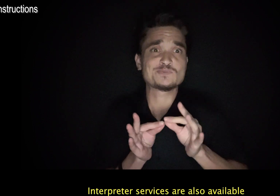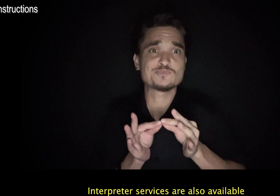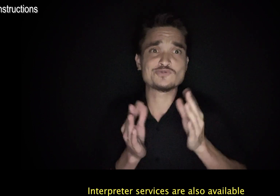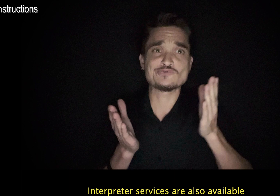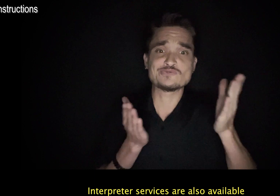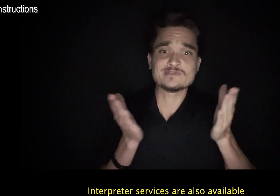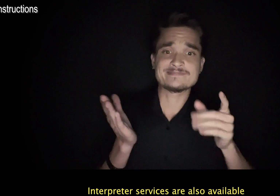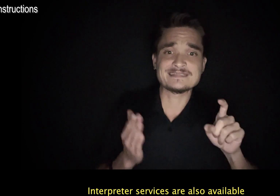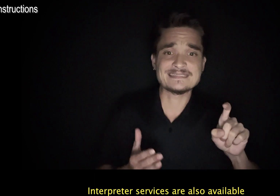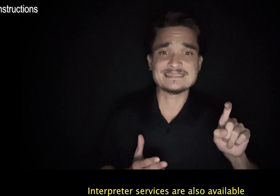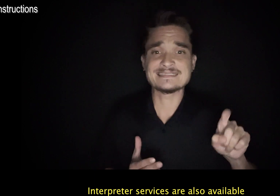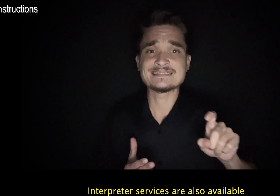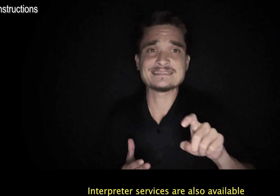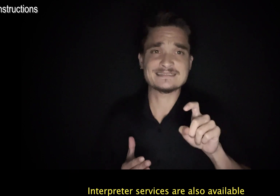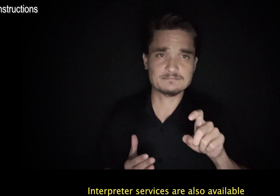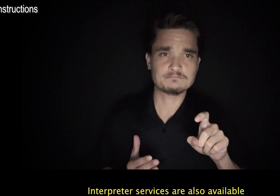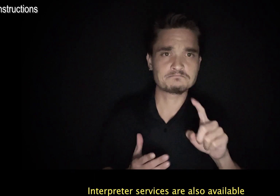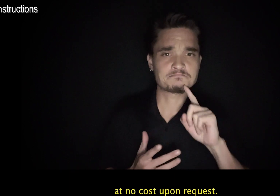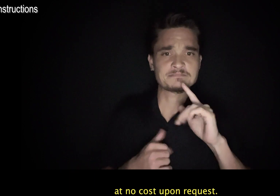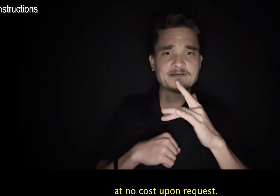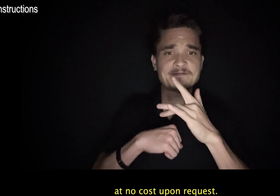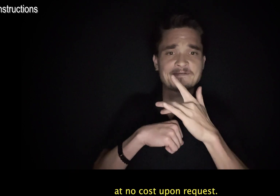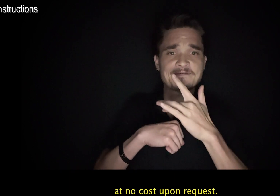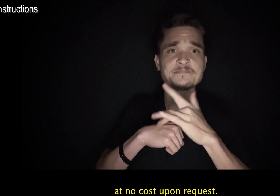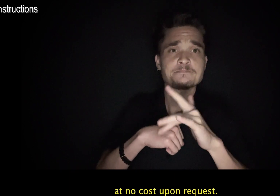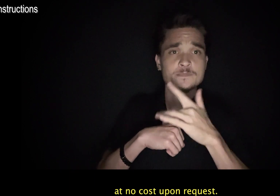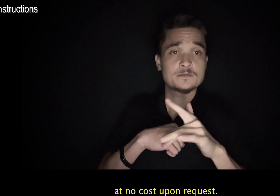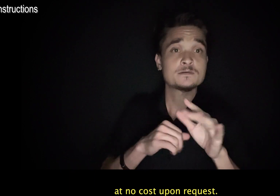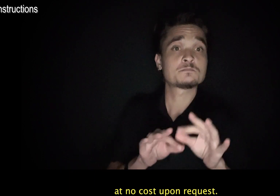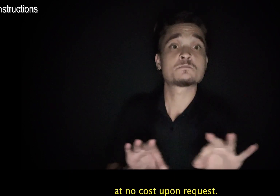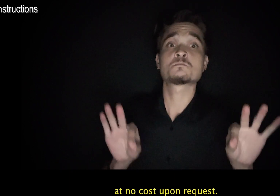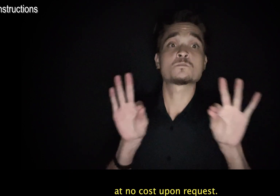Interpreter services are also available at no cost upon request.